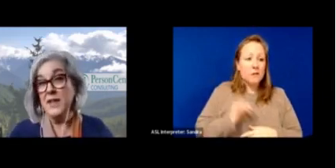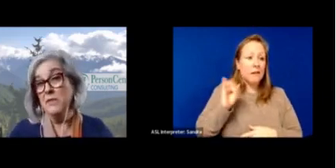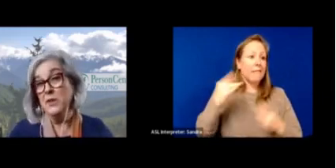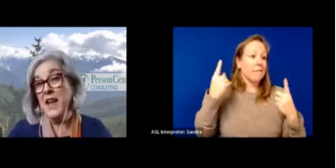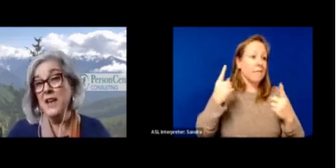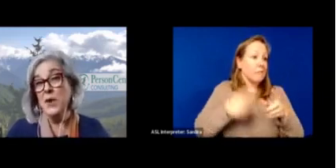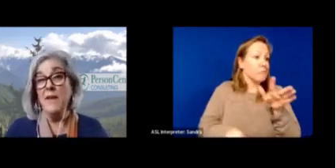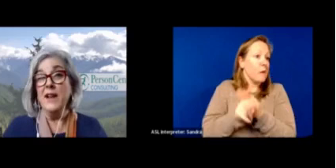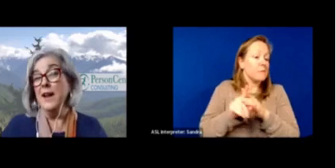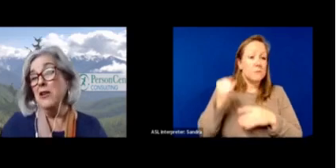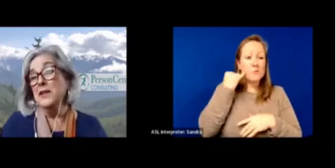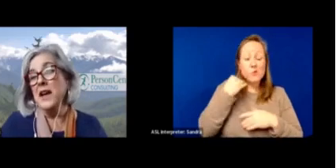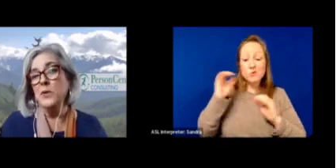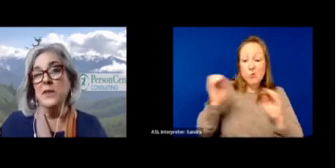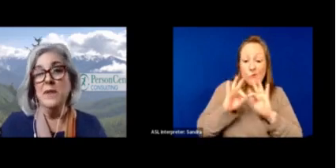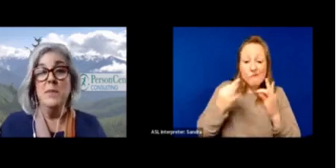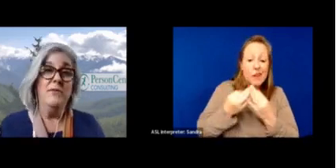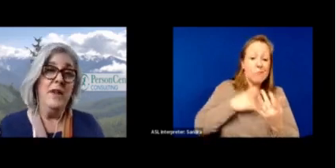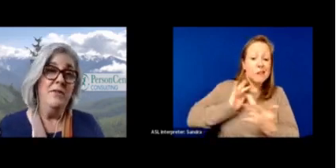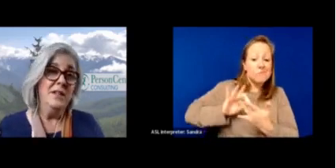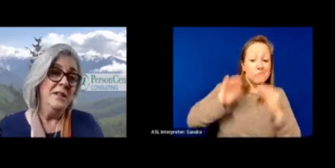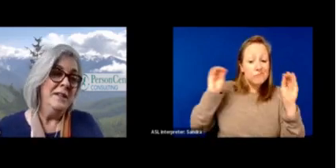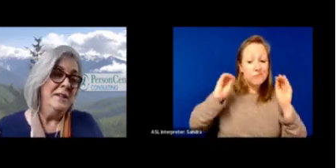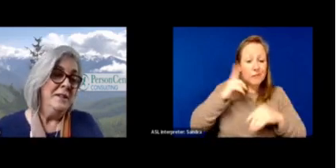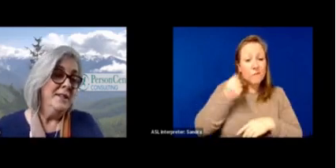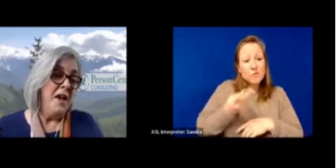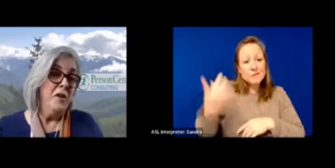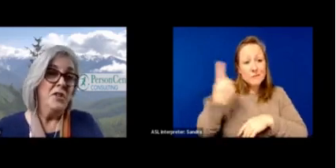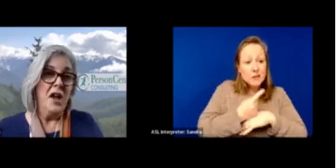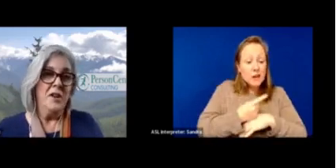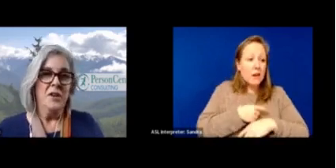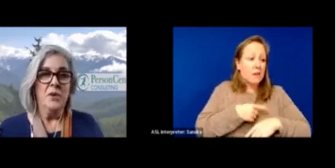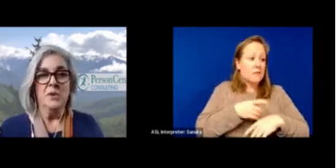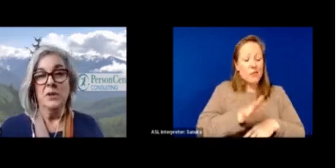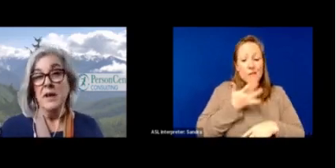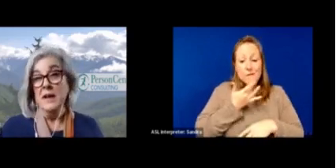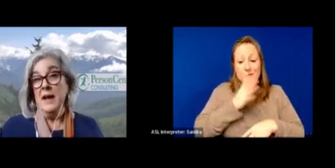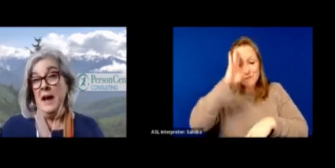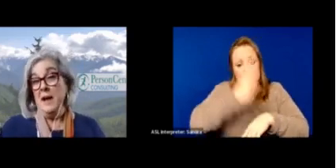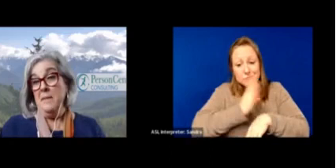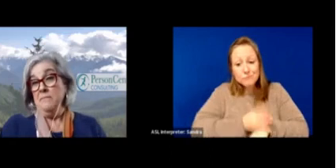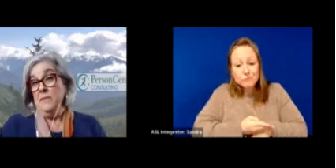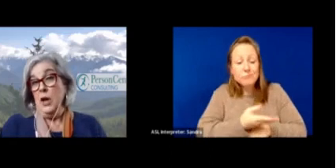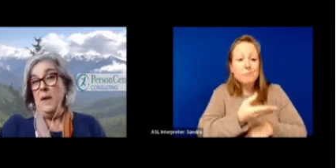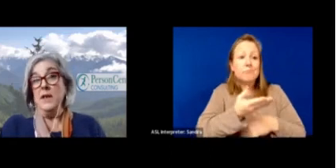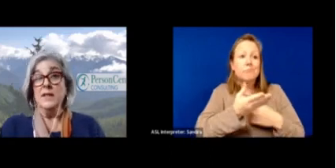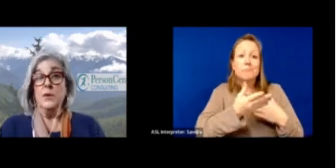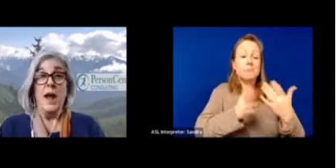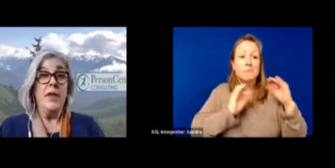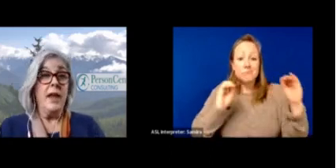several days, or haven't had any contact with maybe a favorite son or daughter or, you know, maybe it's around the